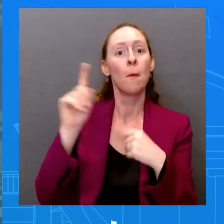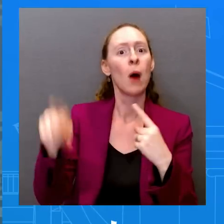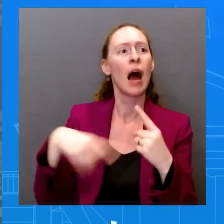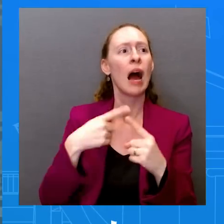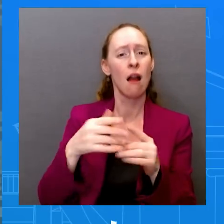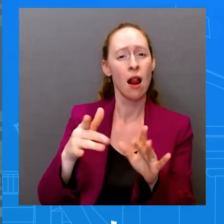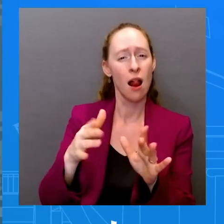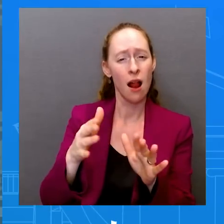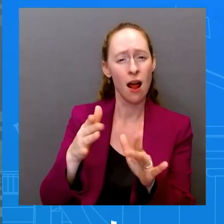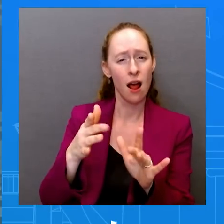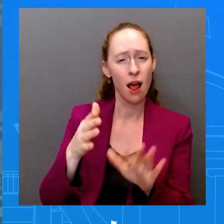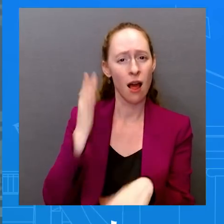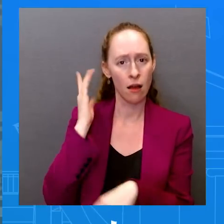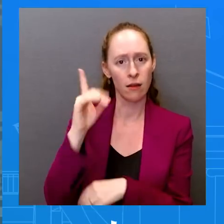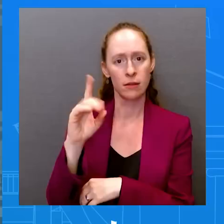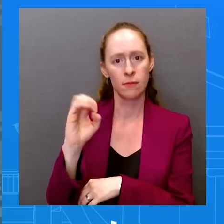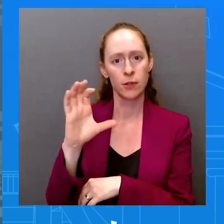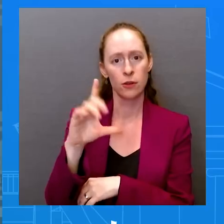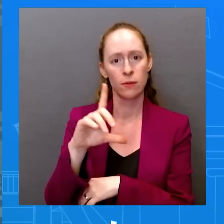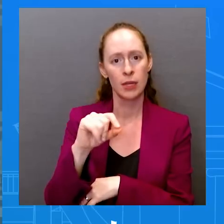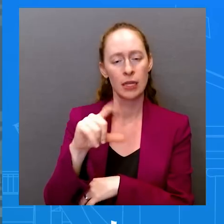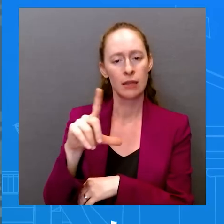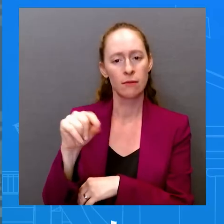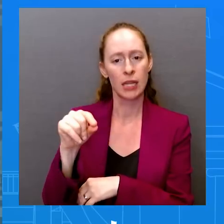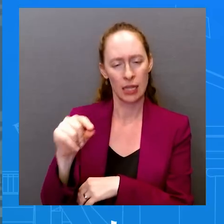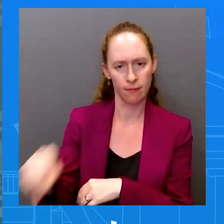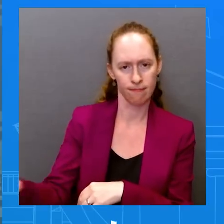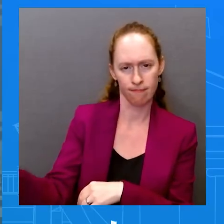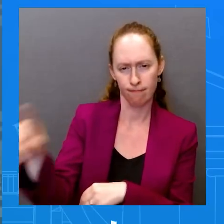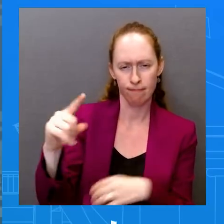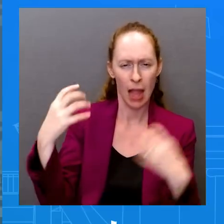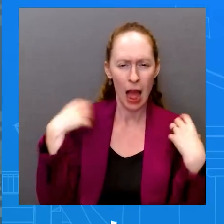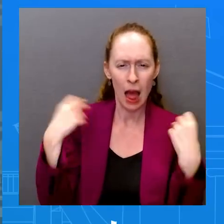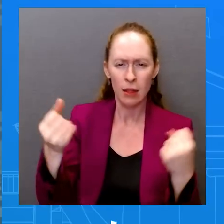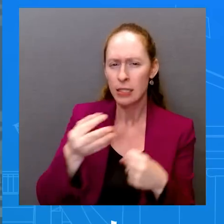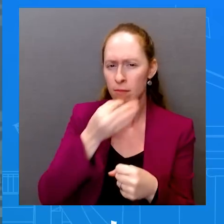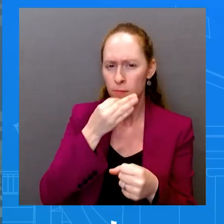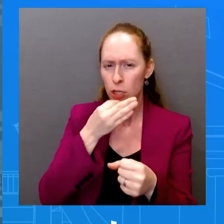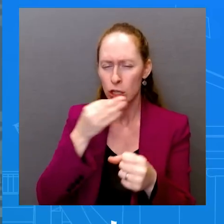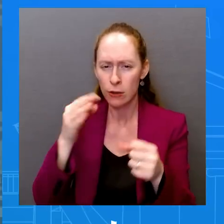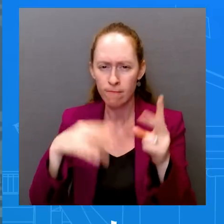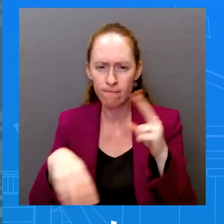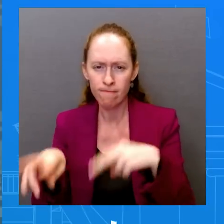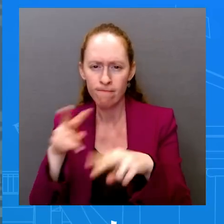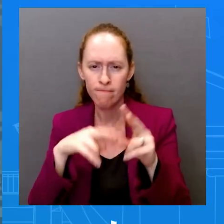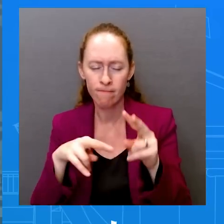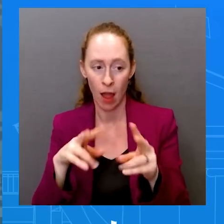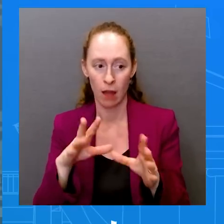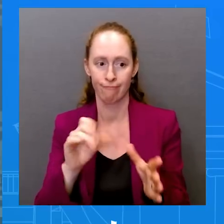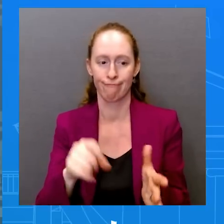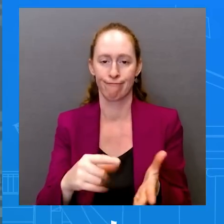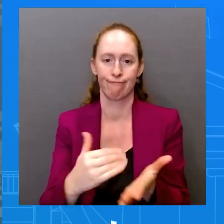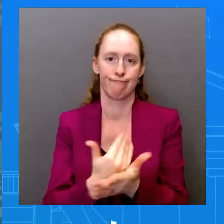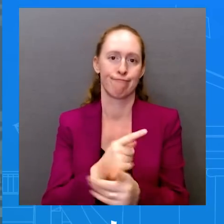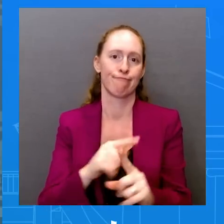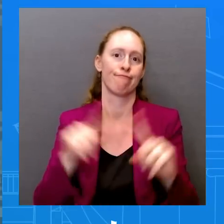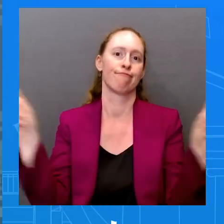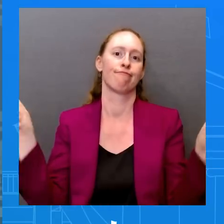that we now have new, updated vaccine, as you just said, to fight COVID. It is the first time that we have seen this type of updated vaccine,